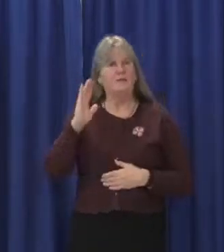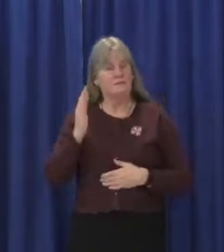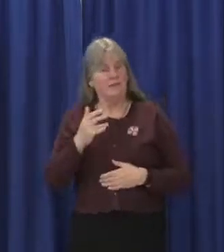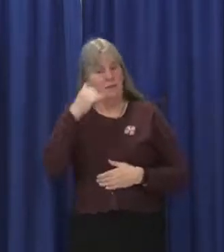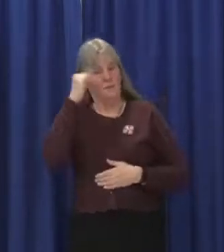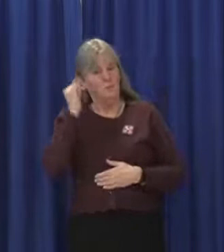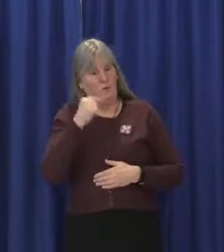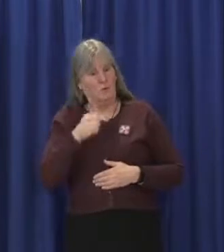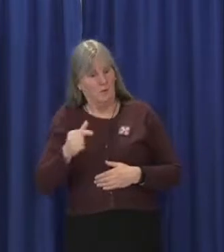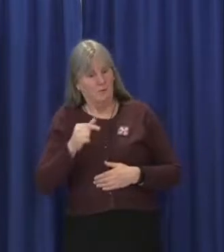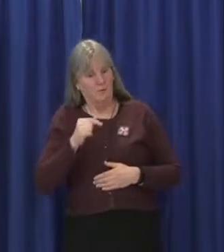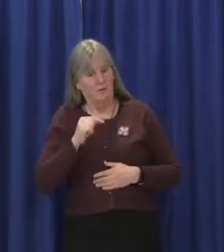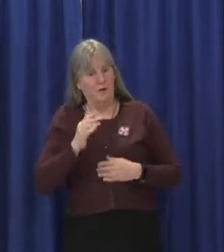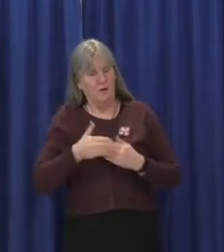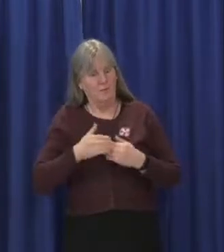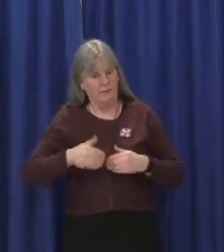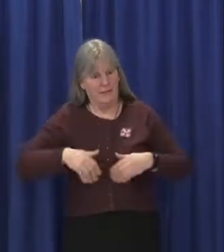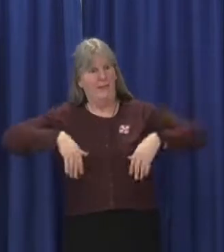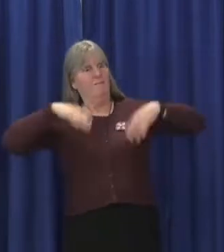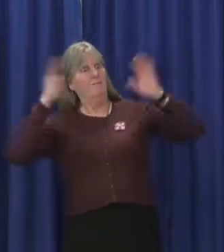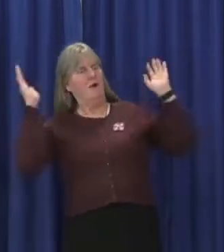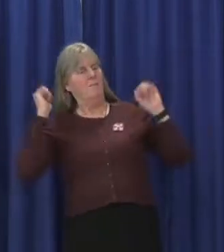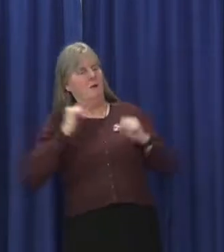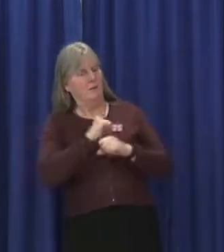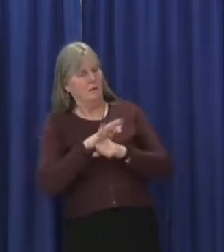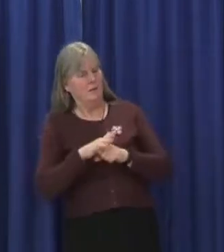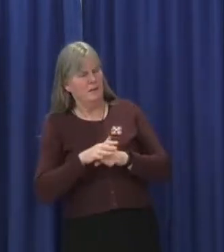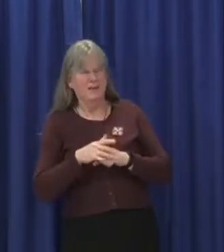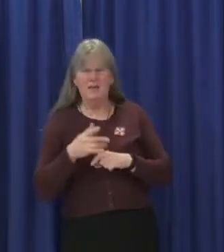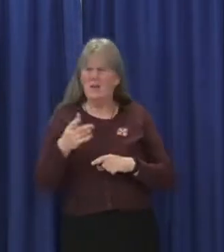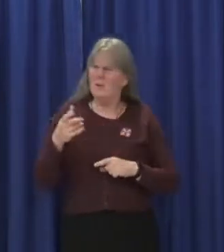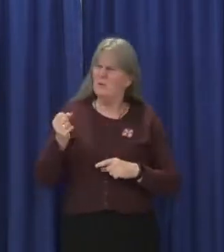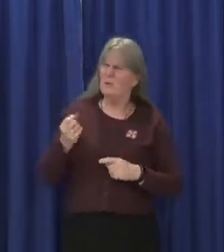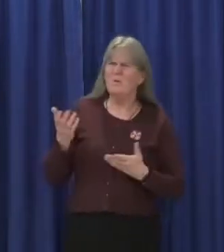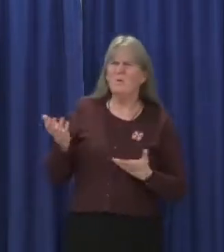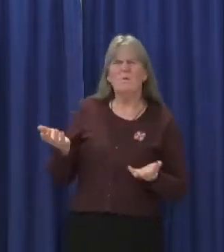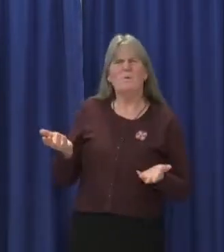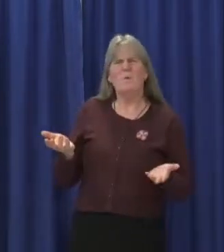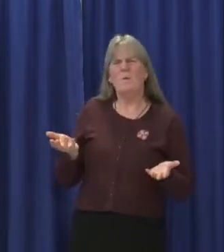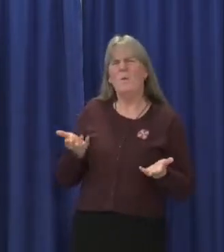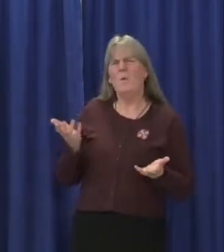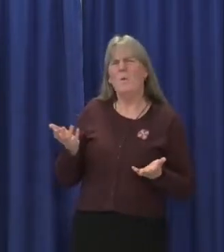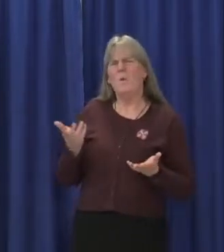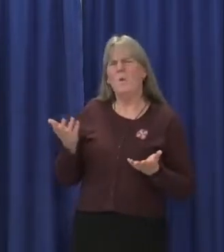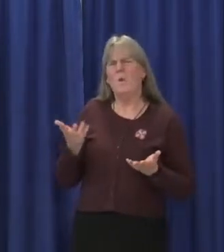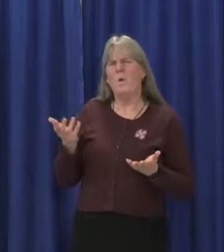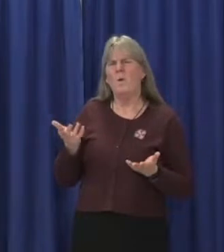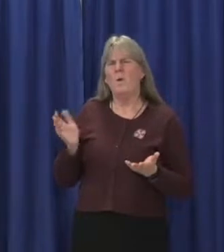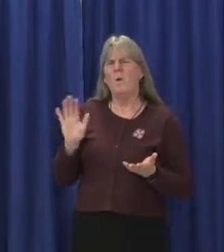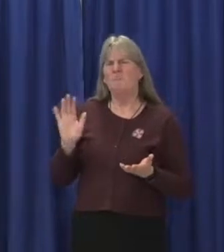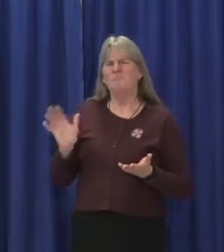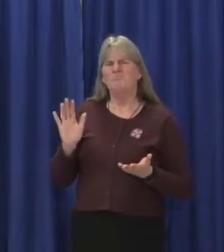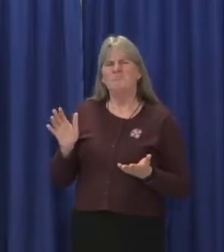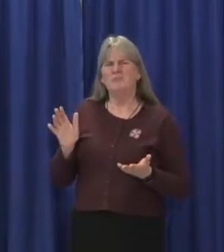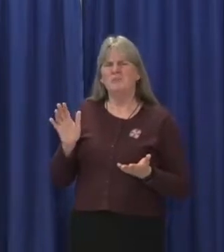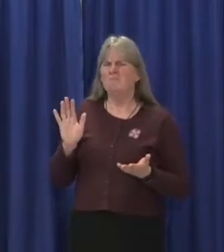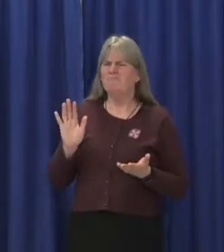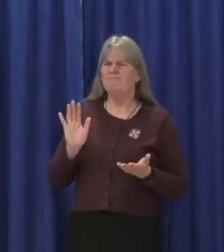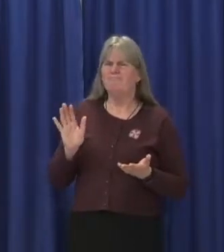on the pandemic. What can you say to justify, I guess, your response to various initiatives that have been